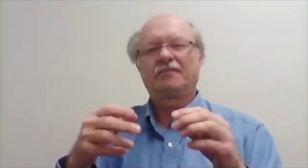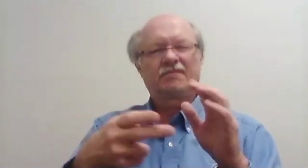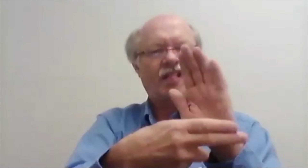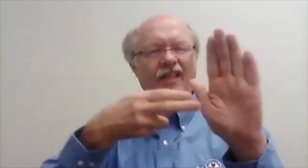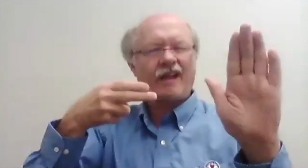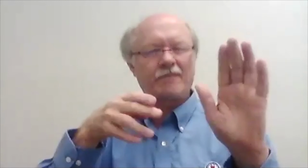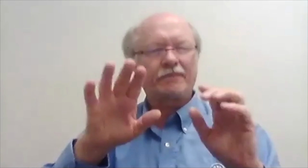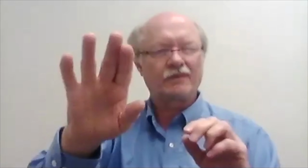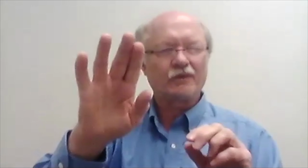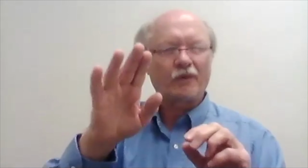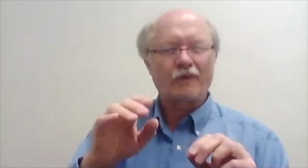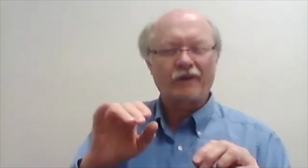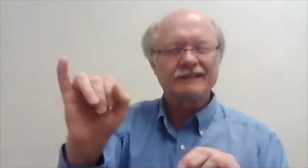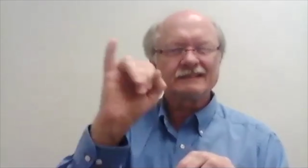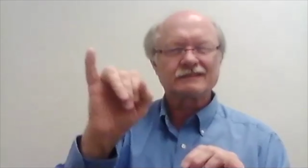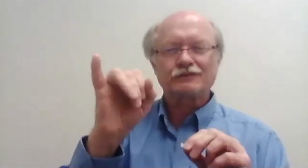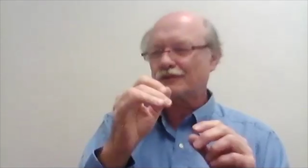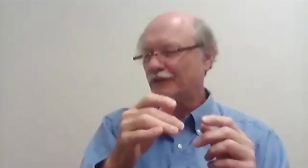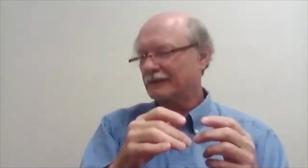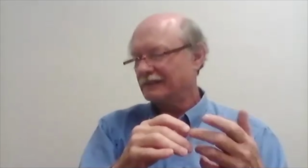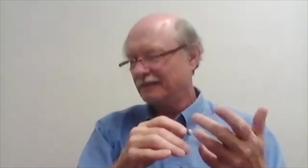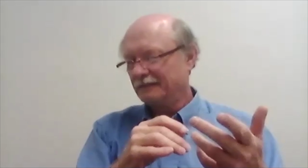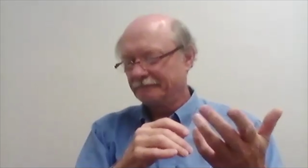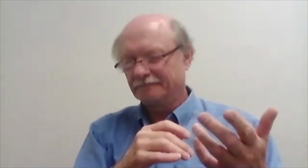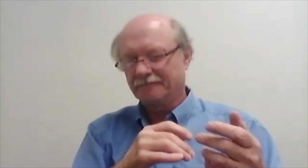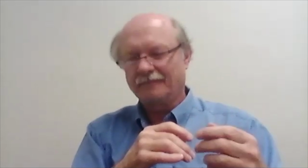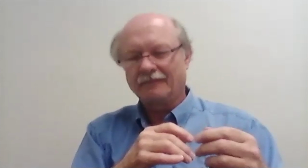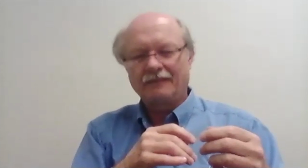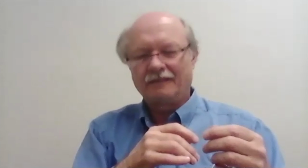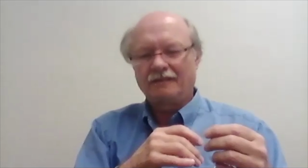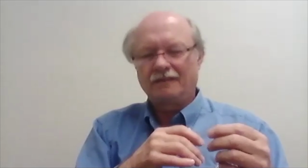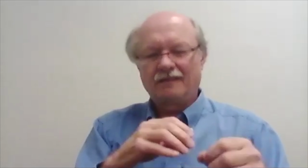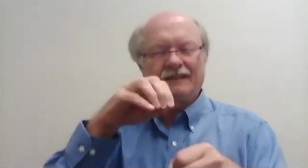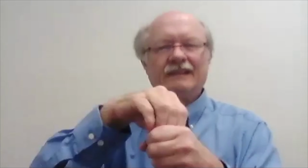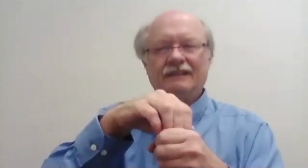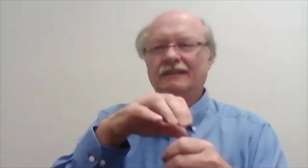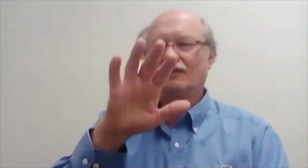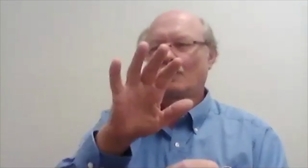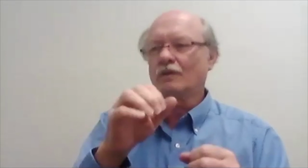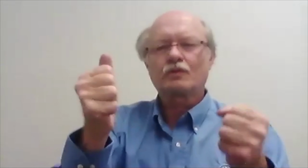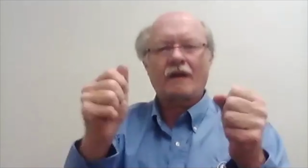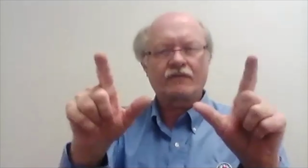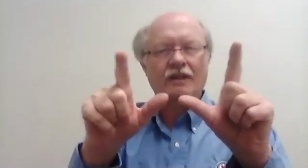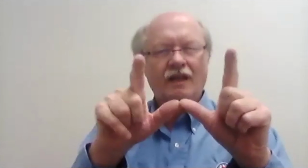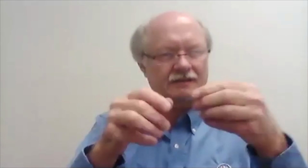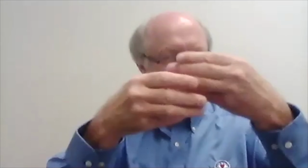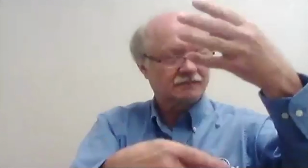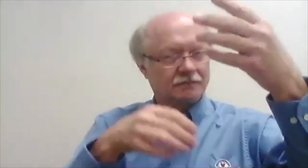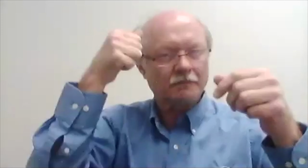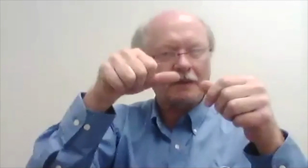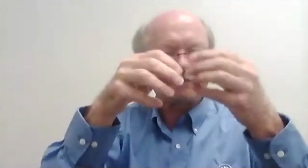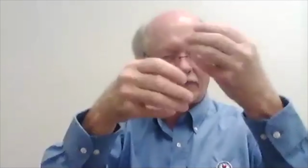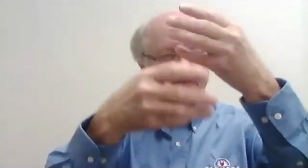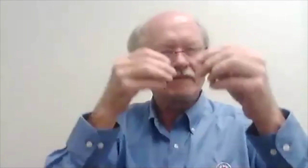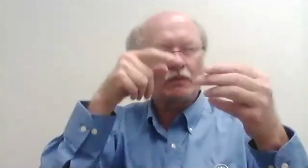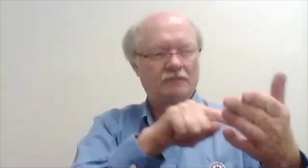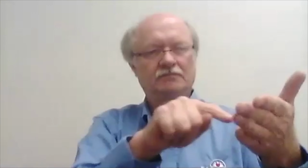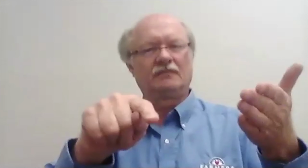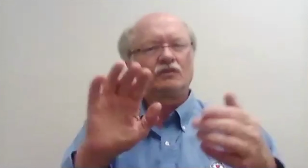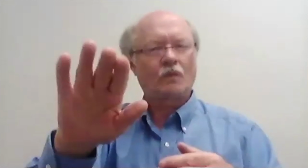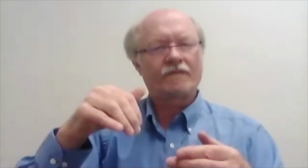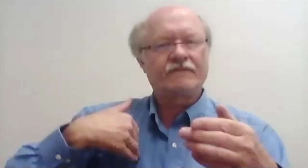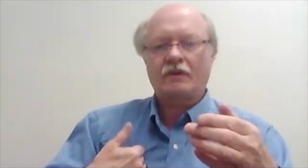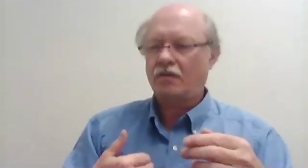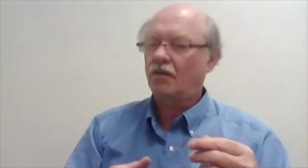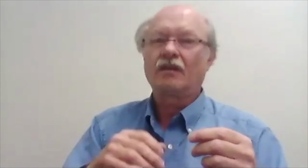And if they win, then that goes on your driver's license record and your history.